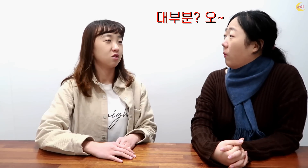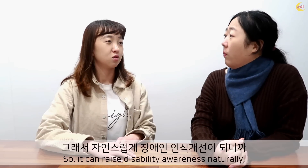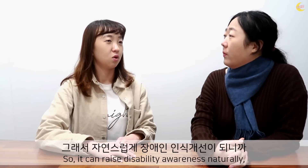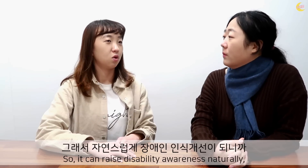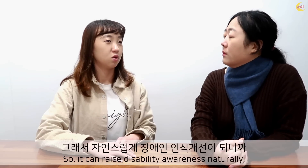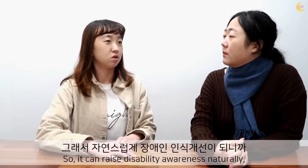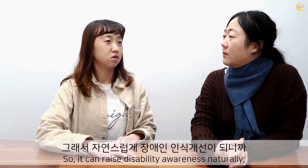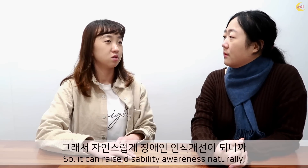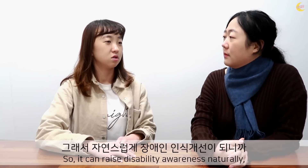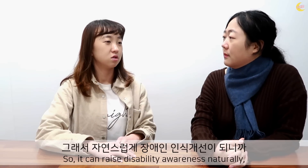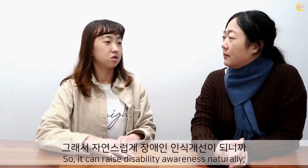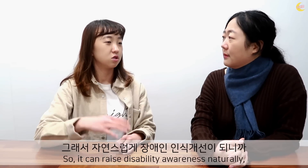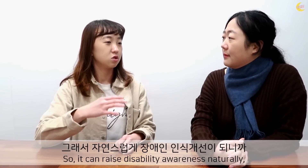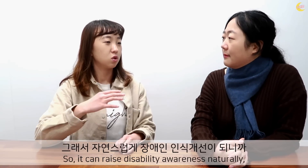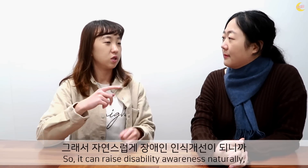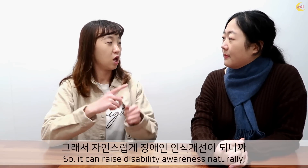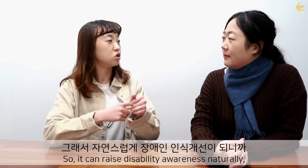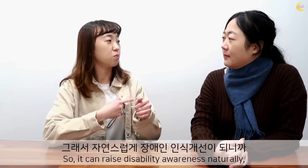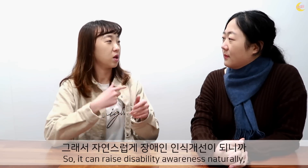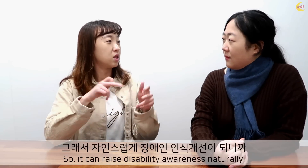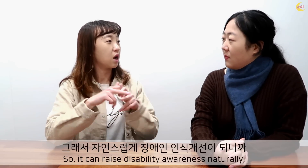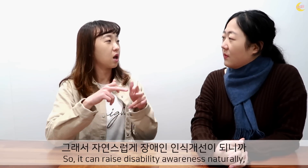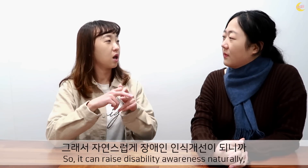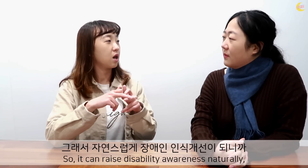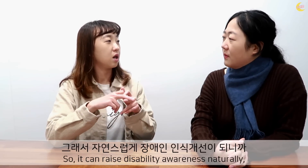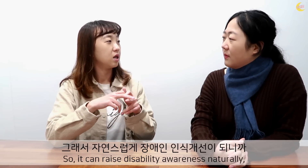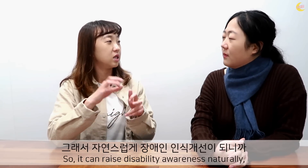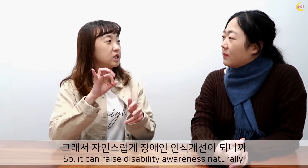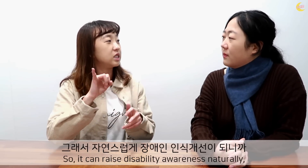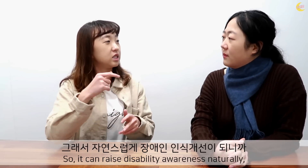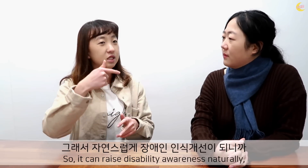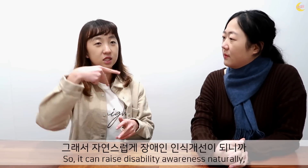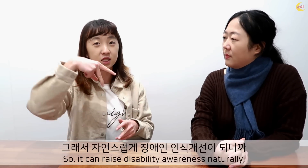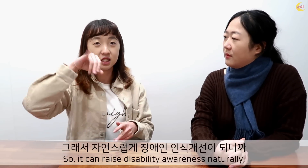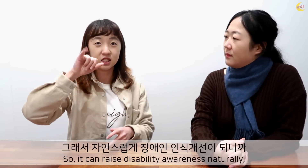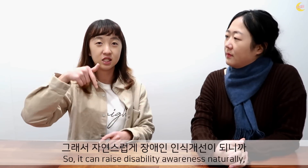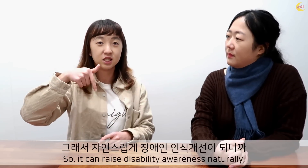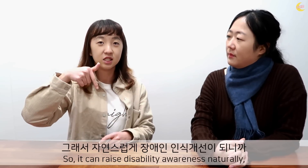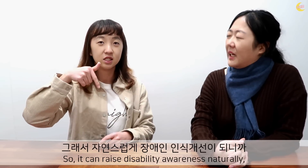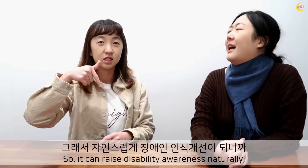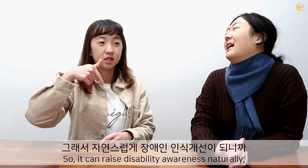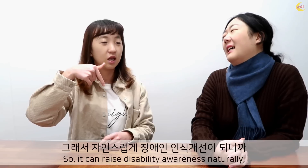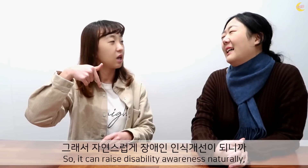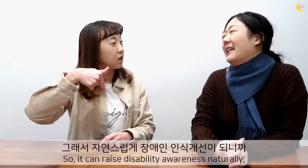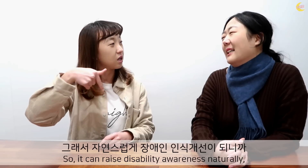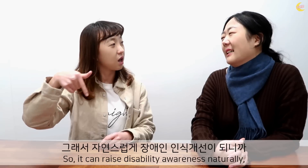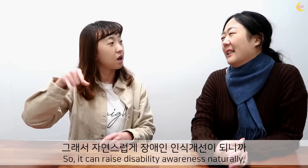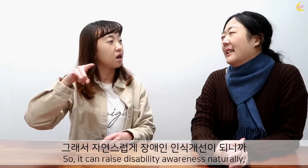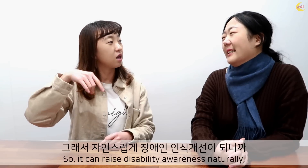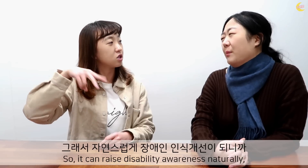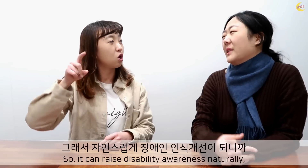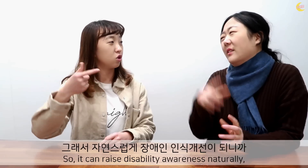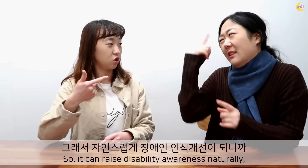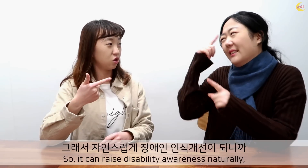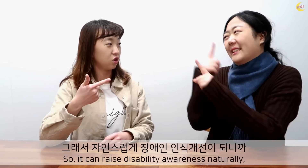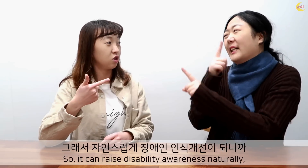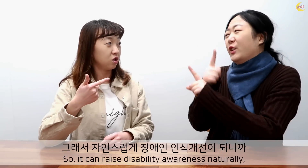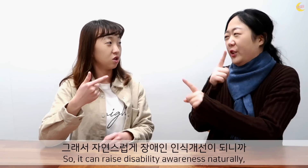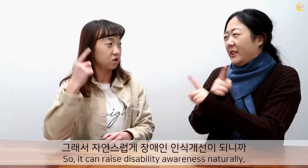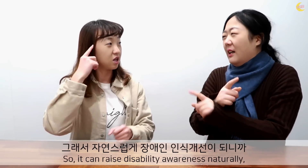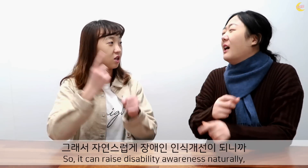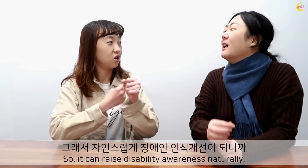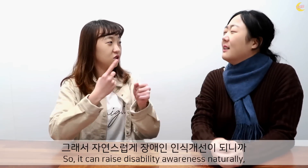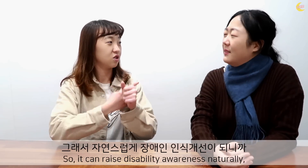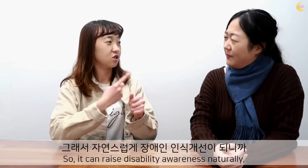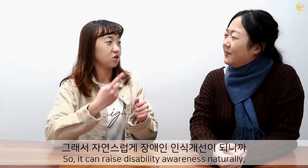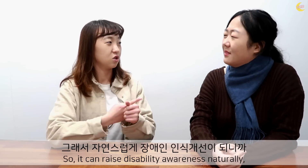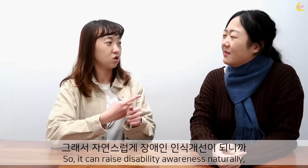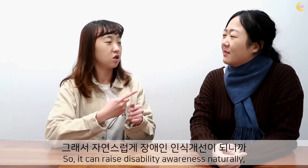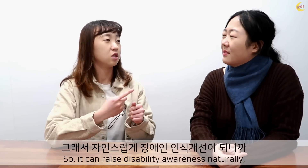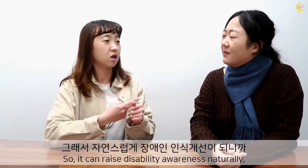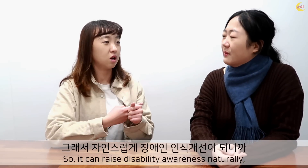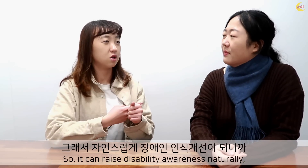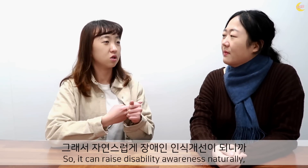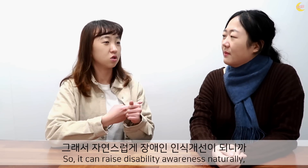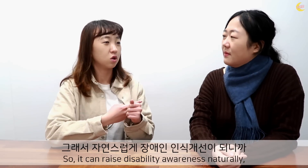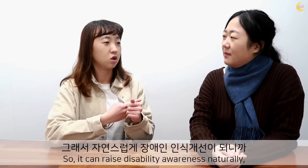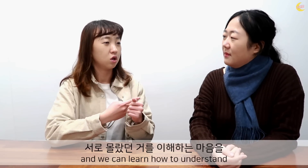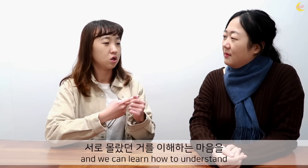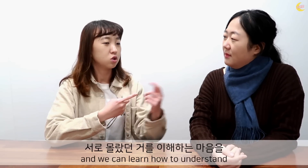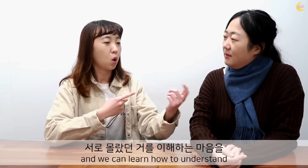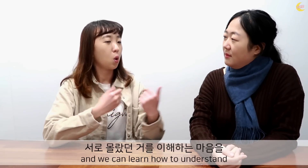So, it can raise disability awareness naturally,